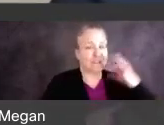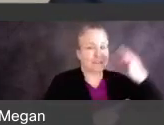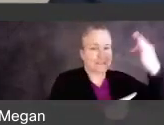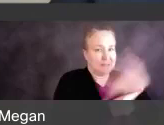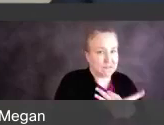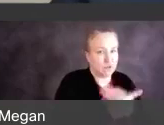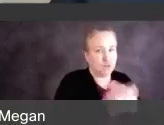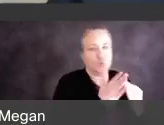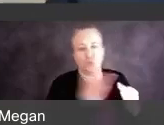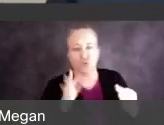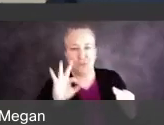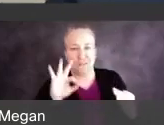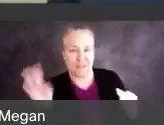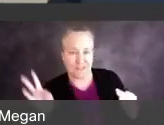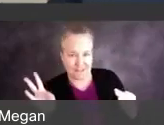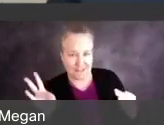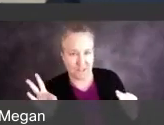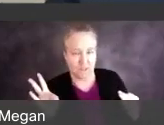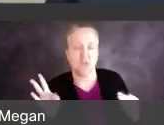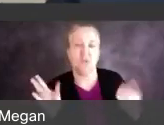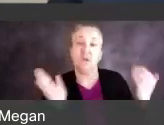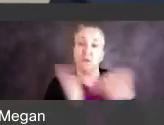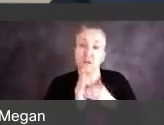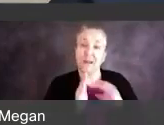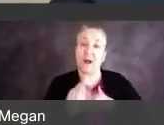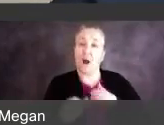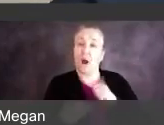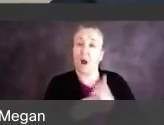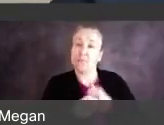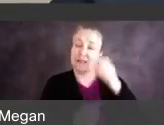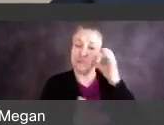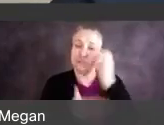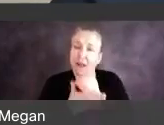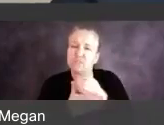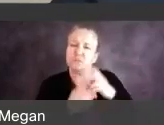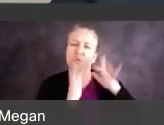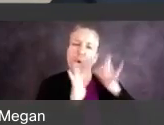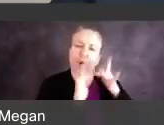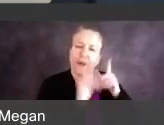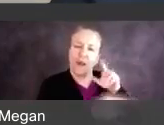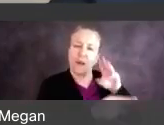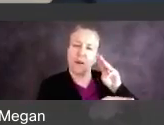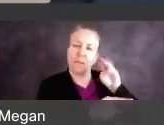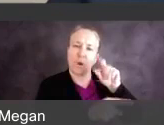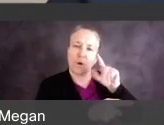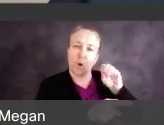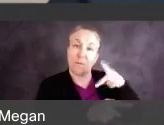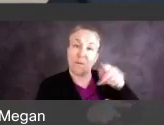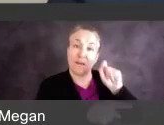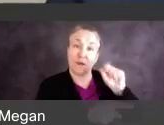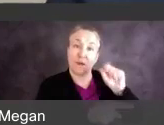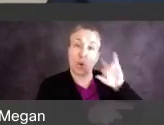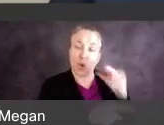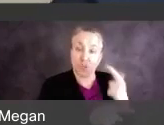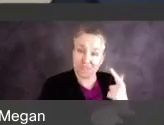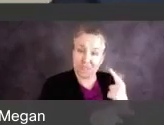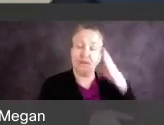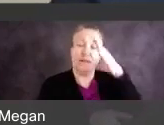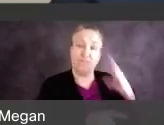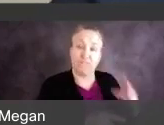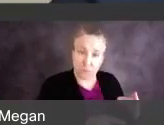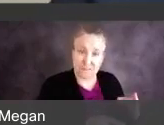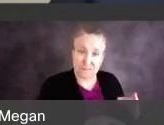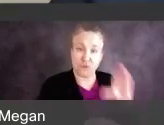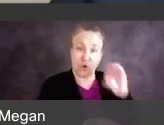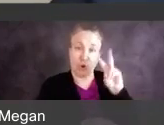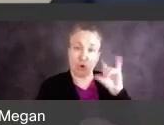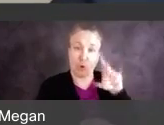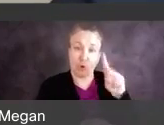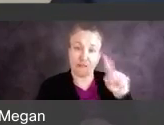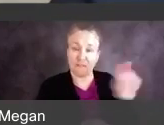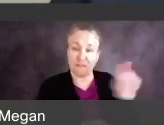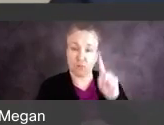and, as always, you can check our updated graphics at www.montcopa.org/COVID-19.